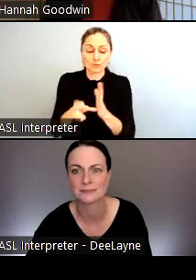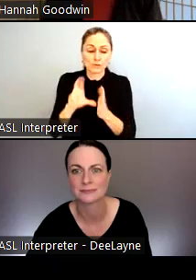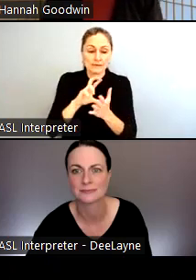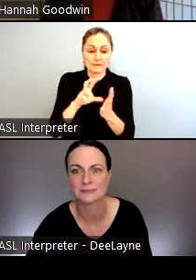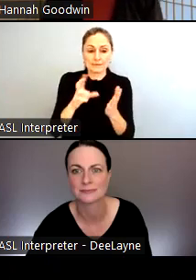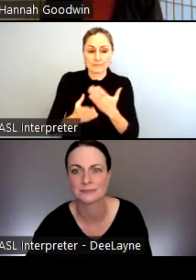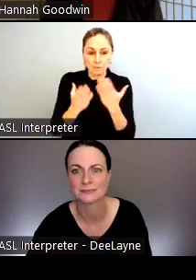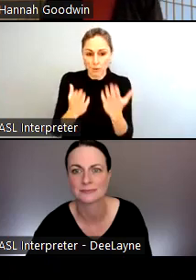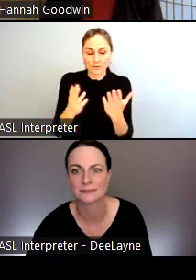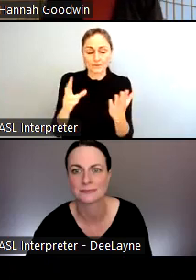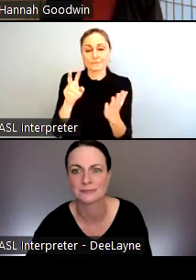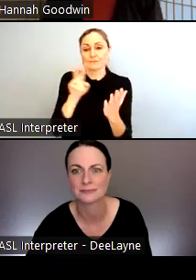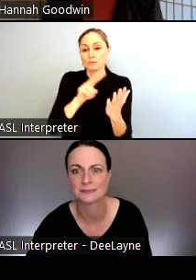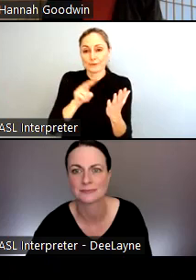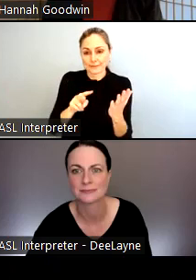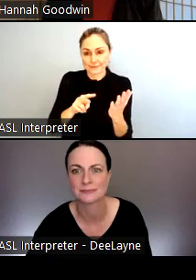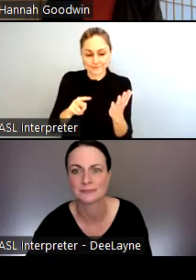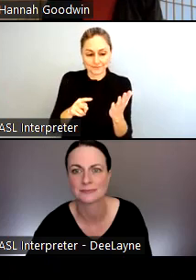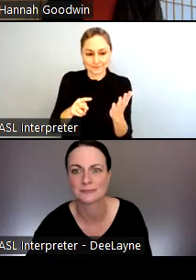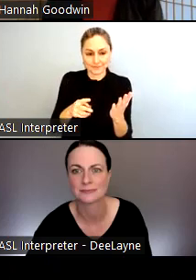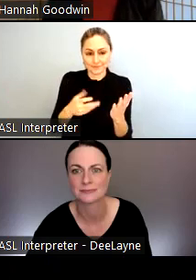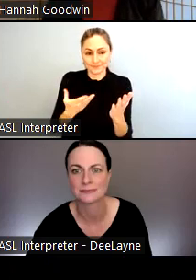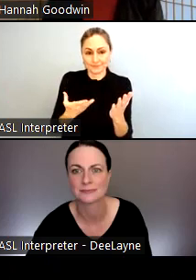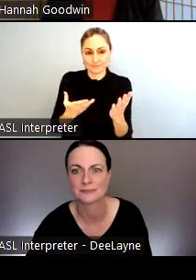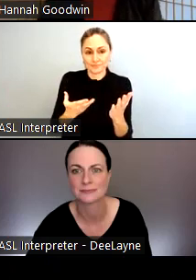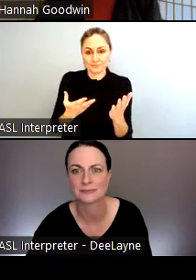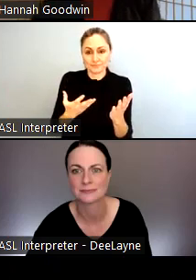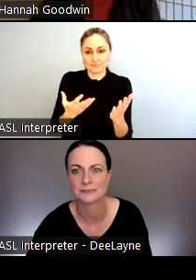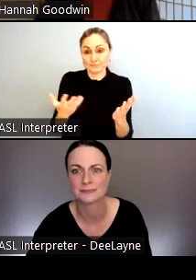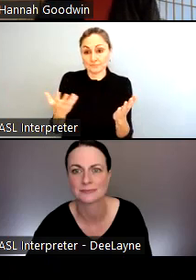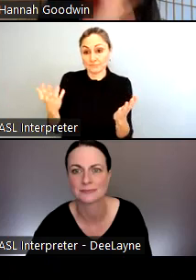and they think it's a good proposal,